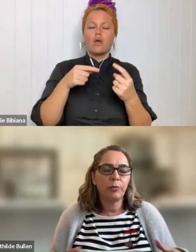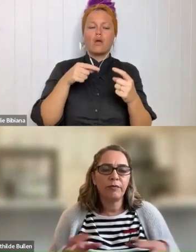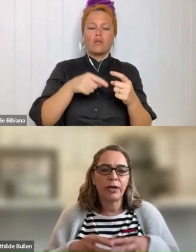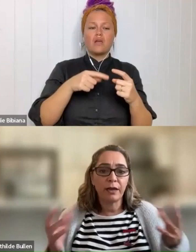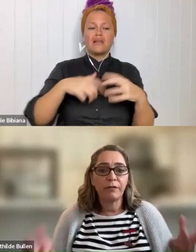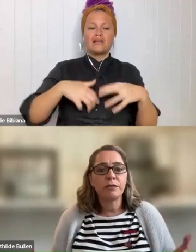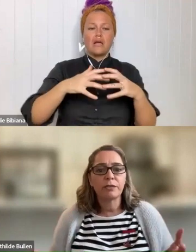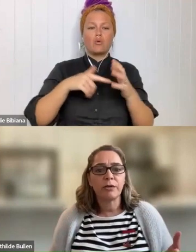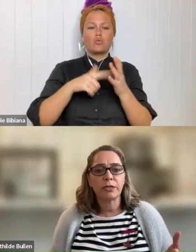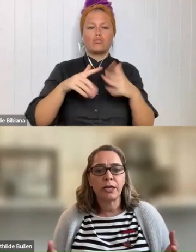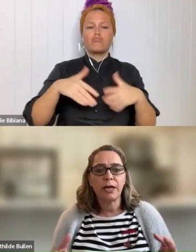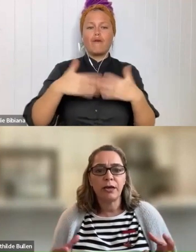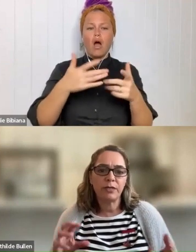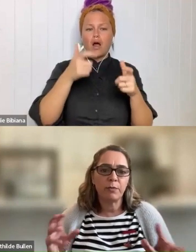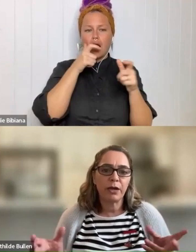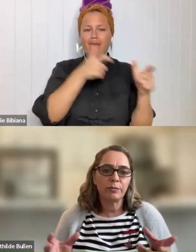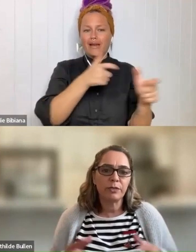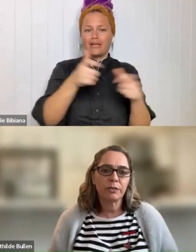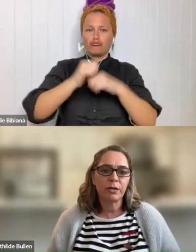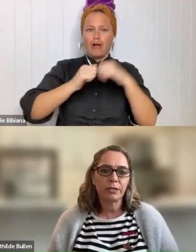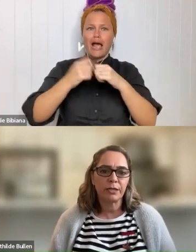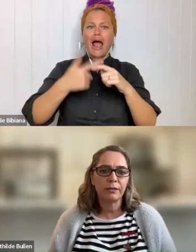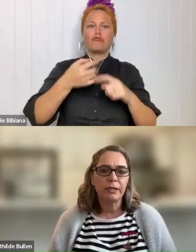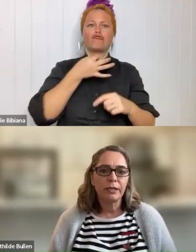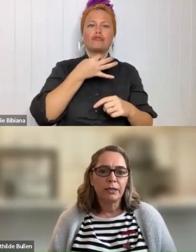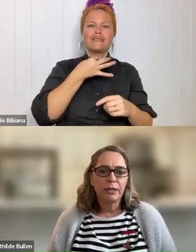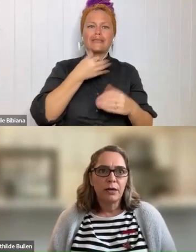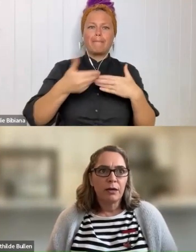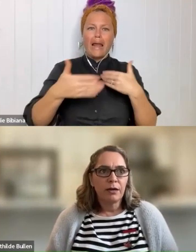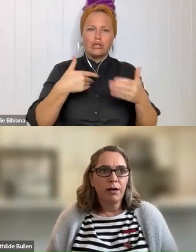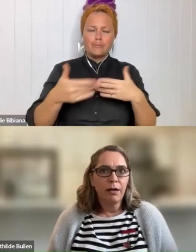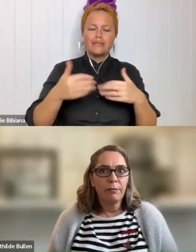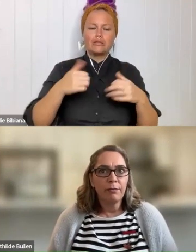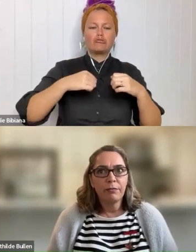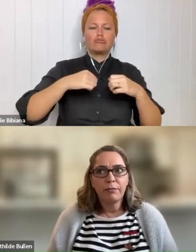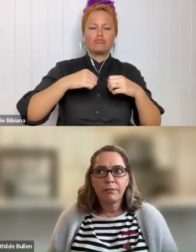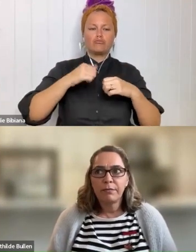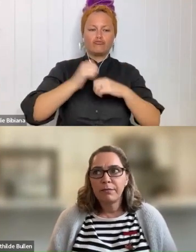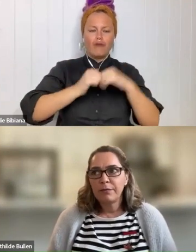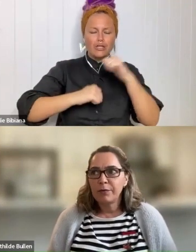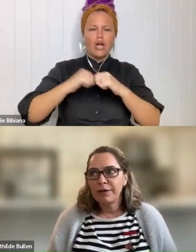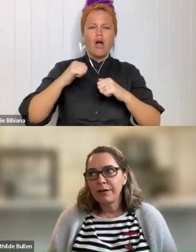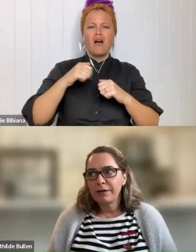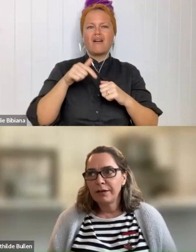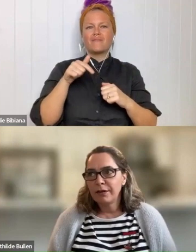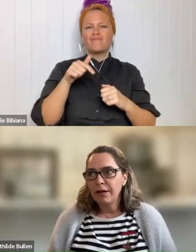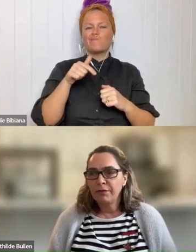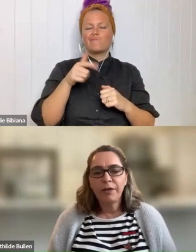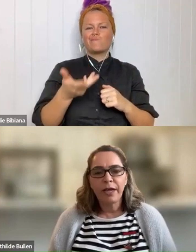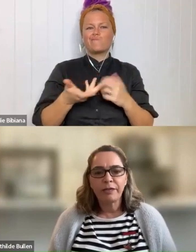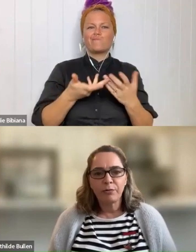provide a governance structure and risk management structure. I'm, I feel like they're